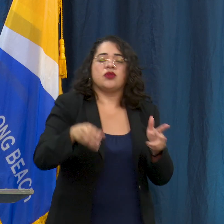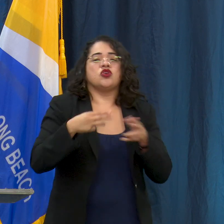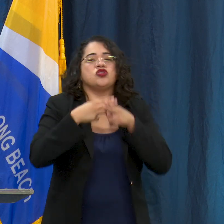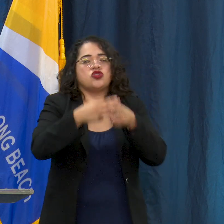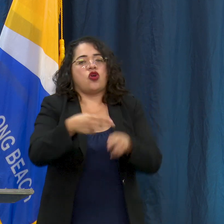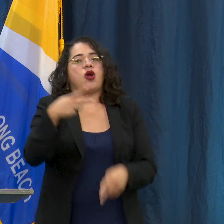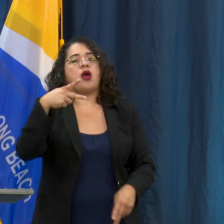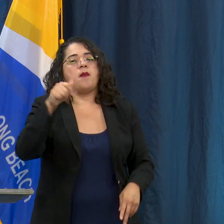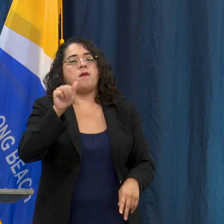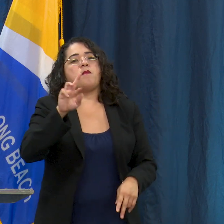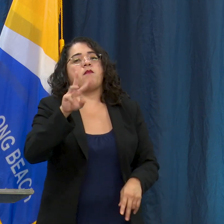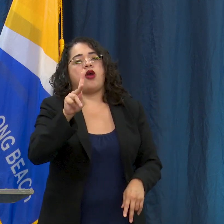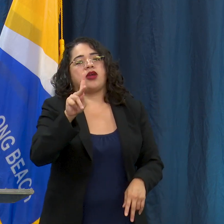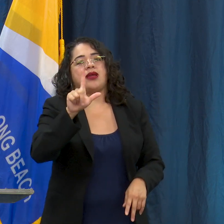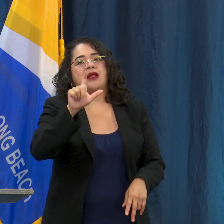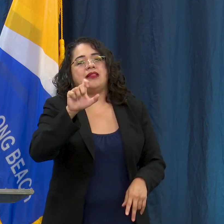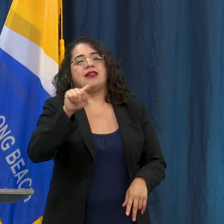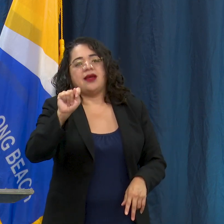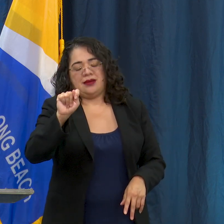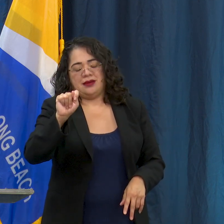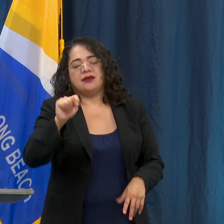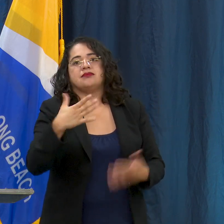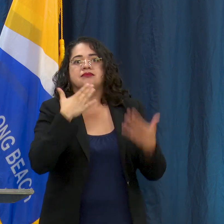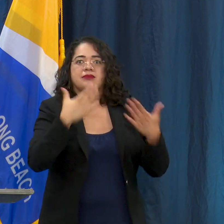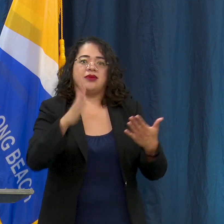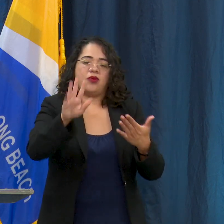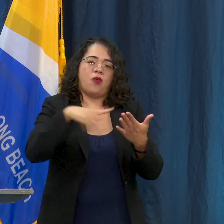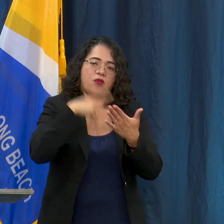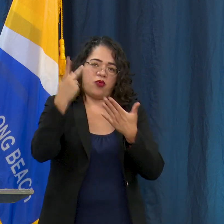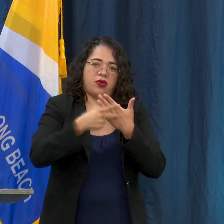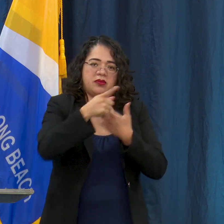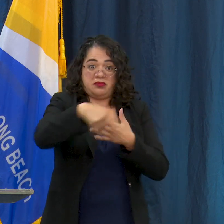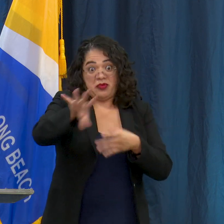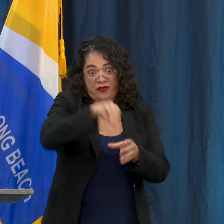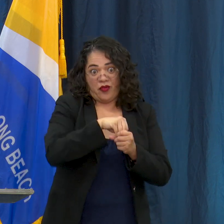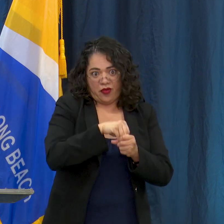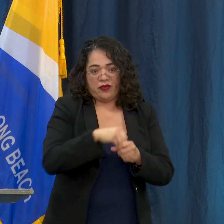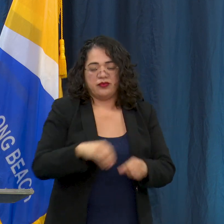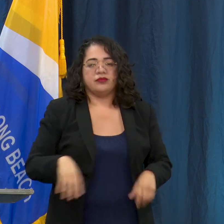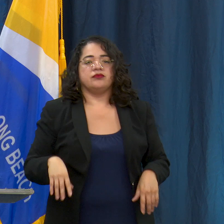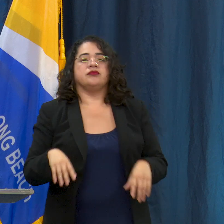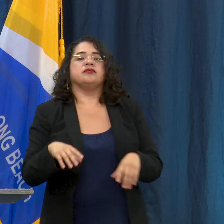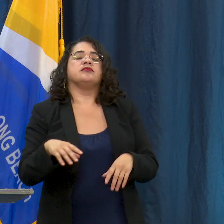everyone participating in that and in that program. To conclude on two